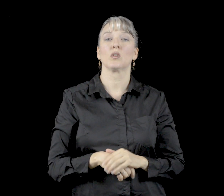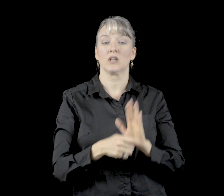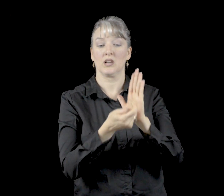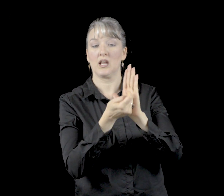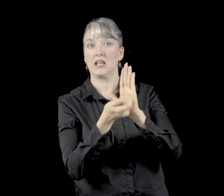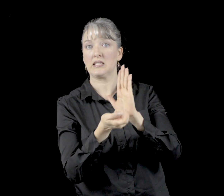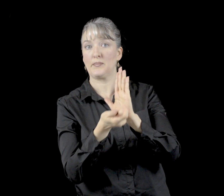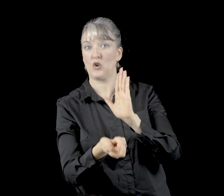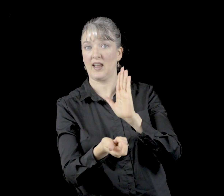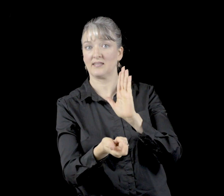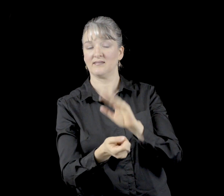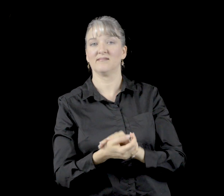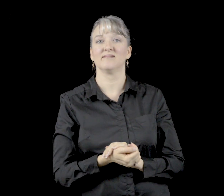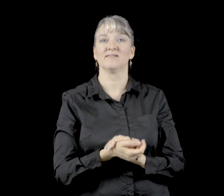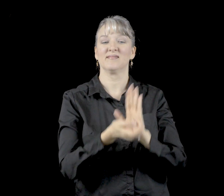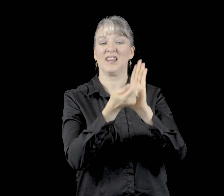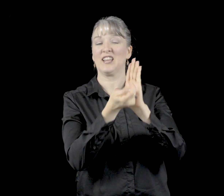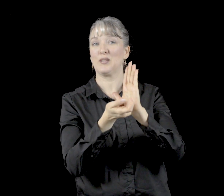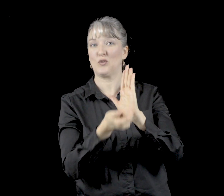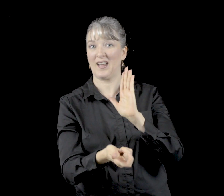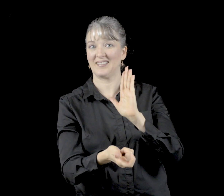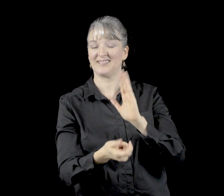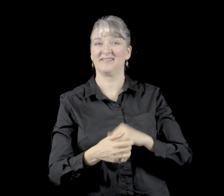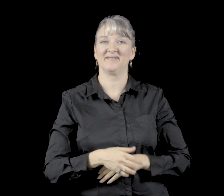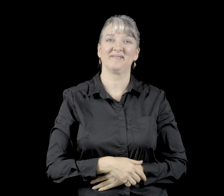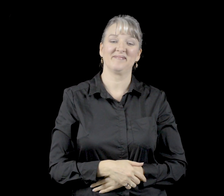Or withdraw, take away... Or remove, decline by..